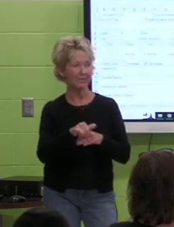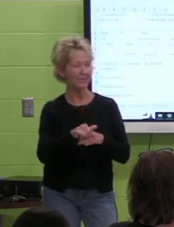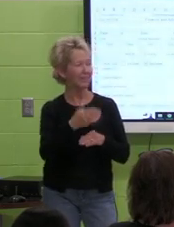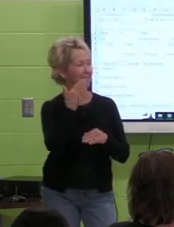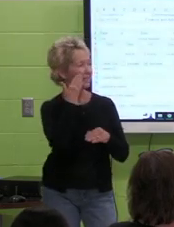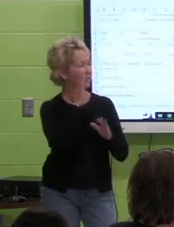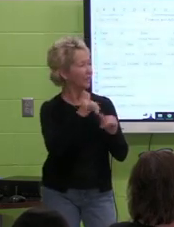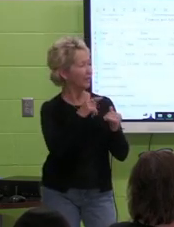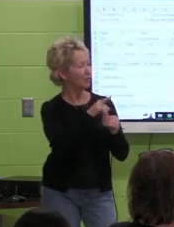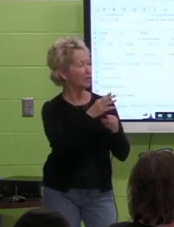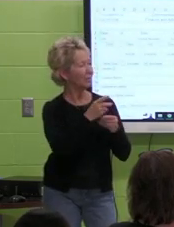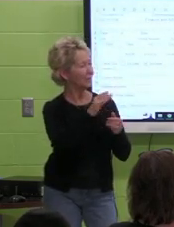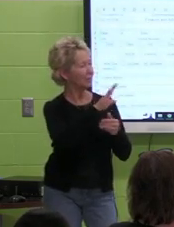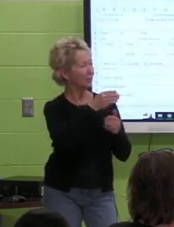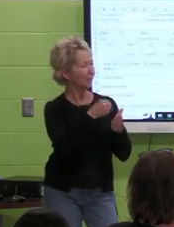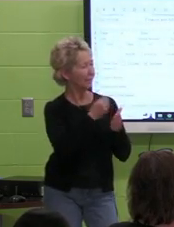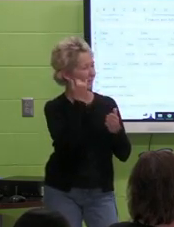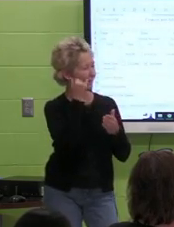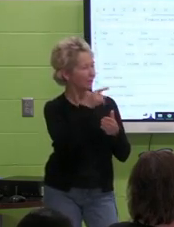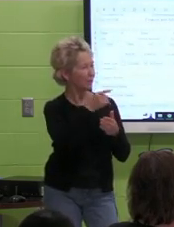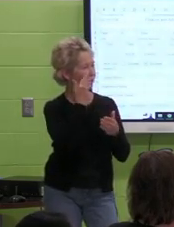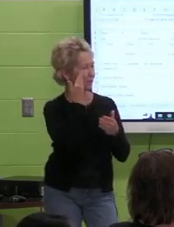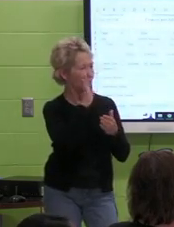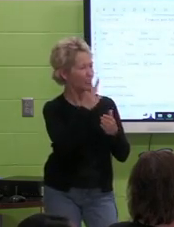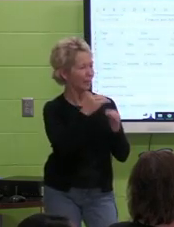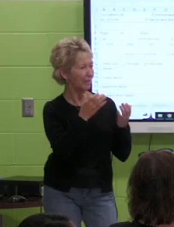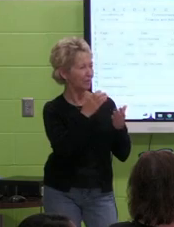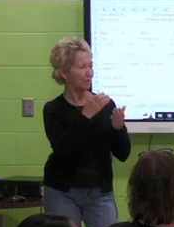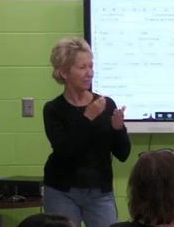money if you don't know how much money you have we just send it and if it gets rejected… and this